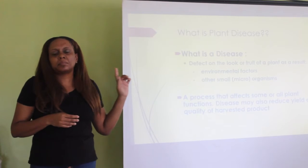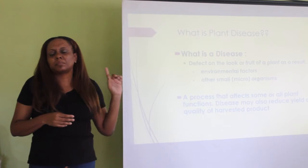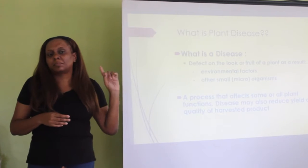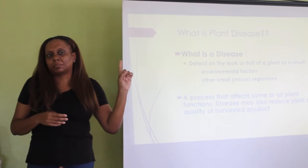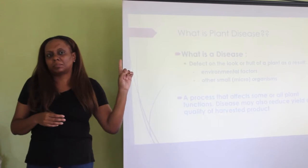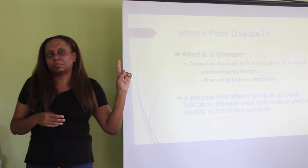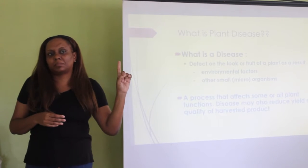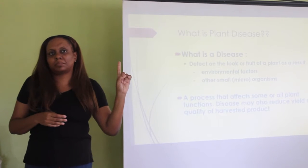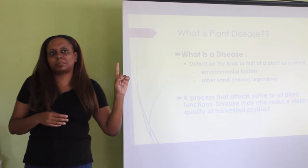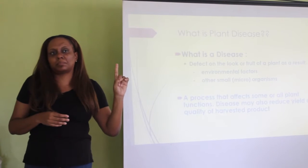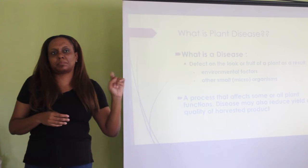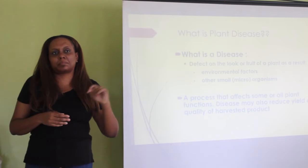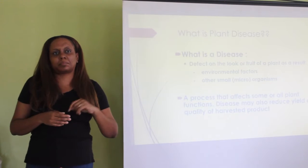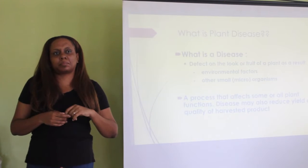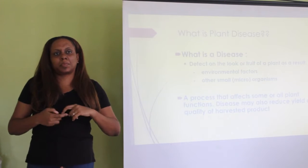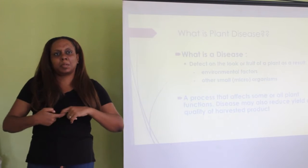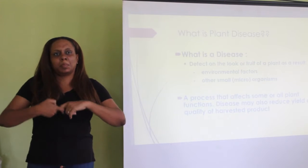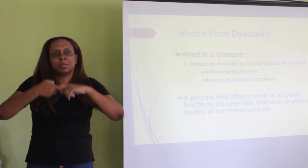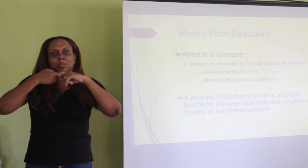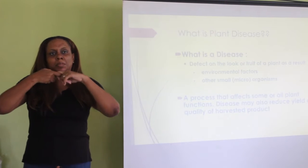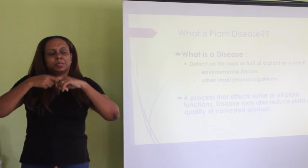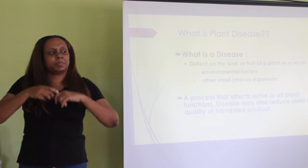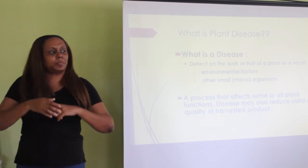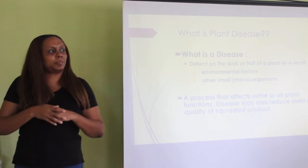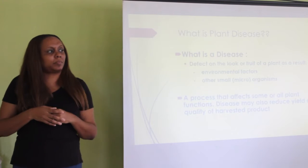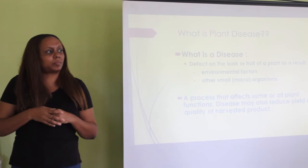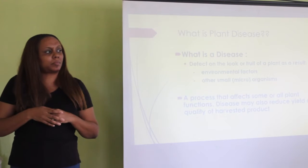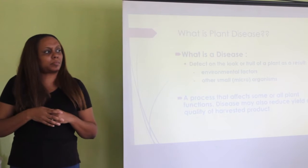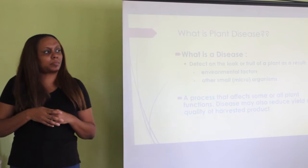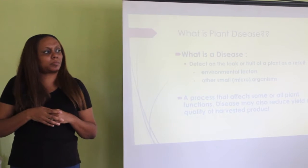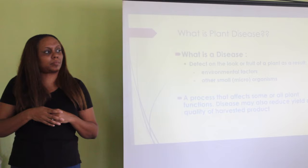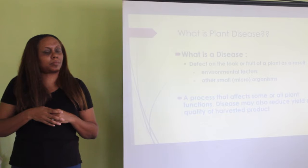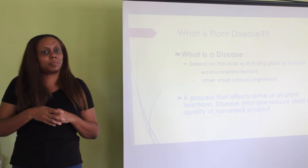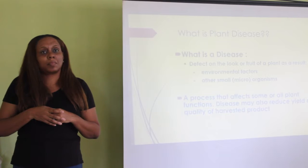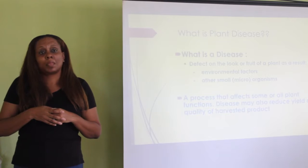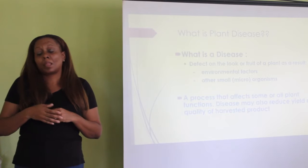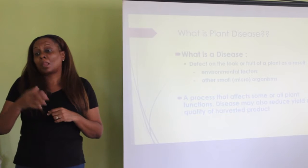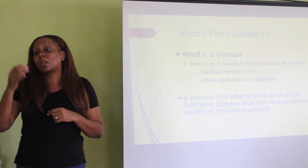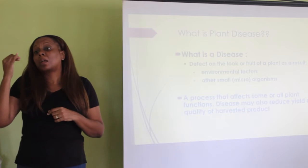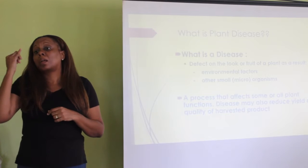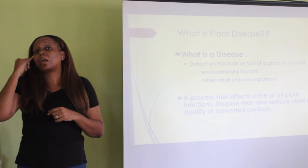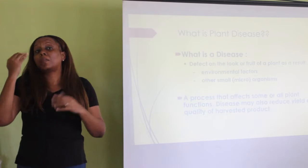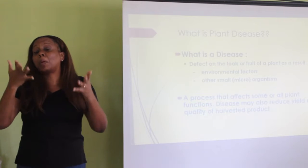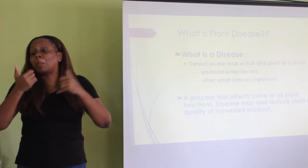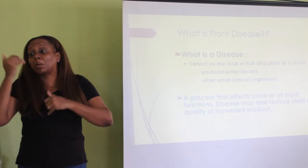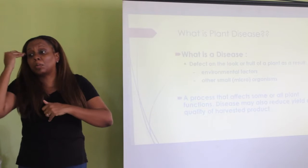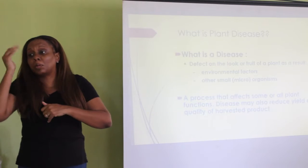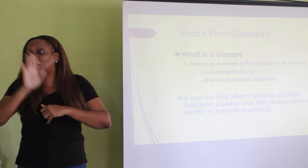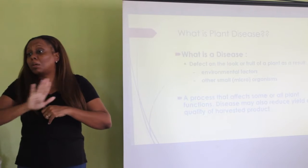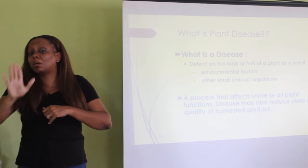up front that in order to identify if your plants have a disease as we have spoken about in an